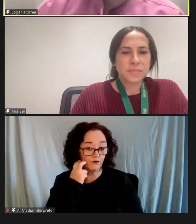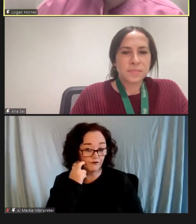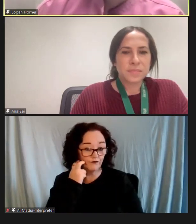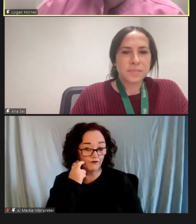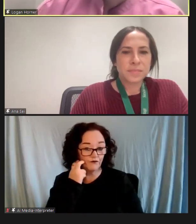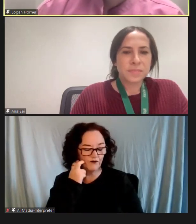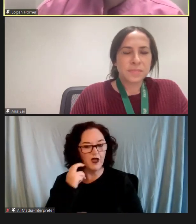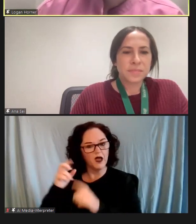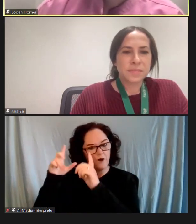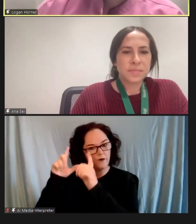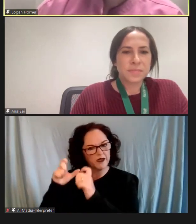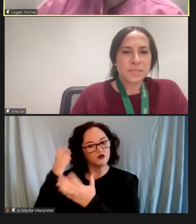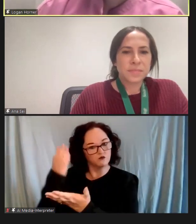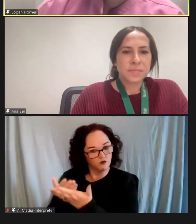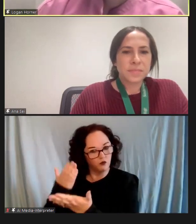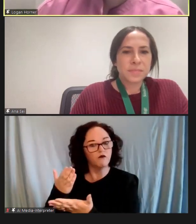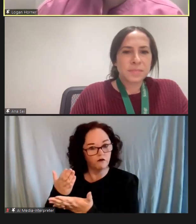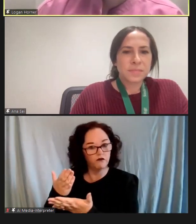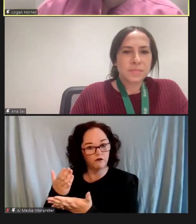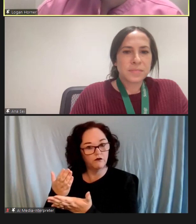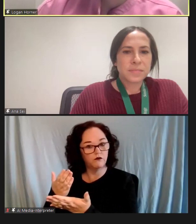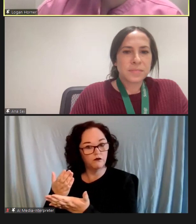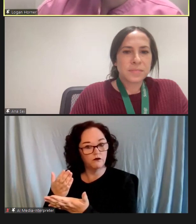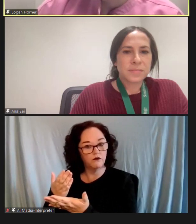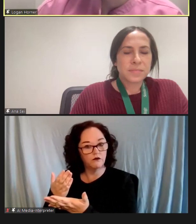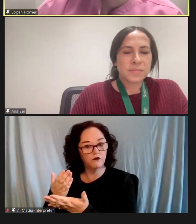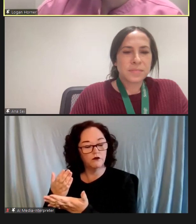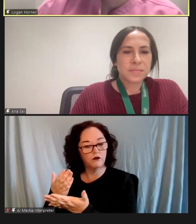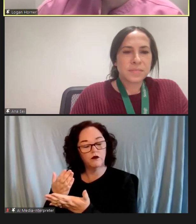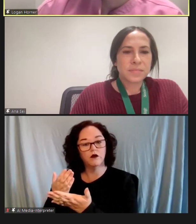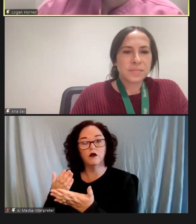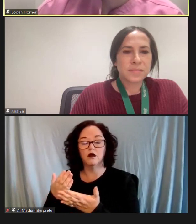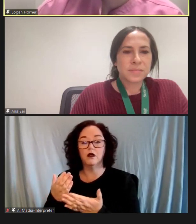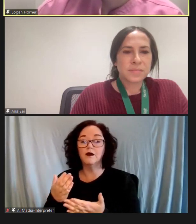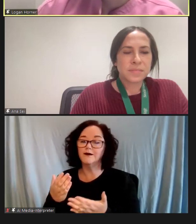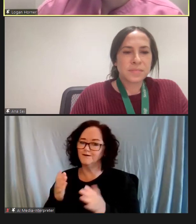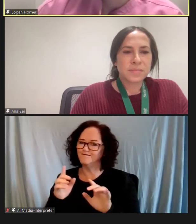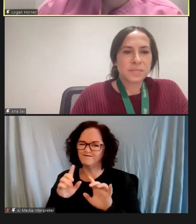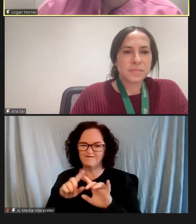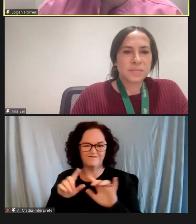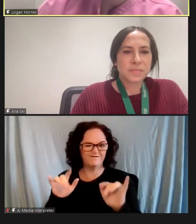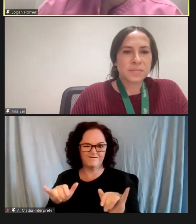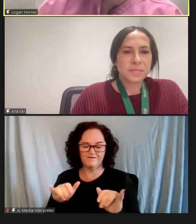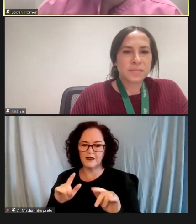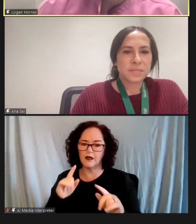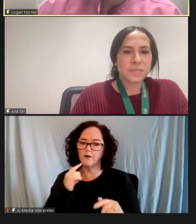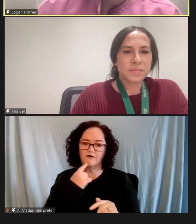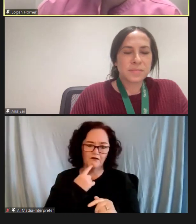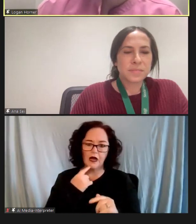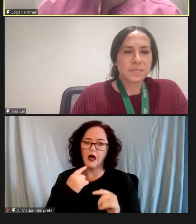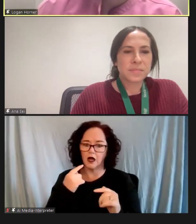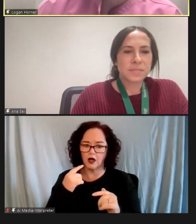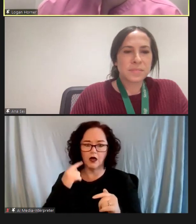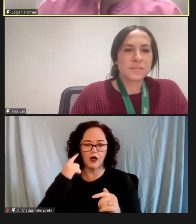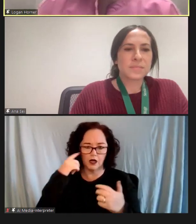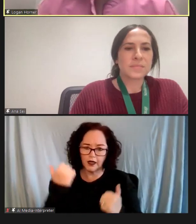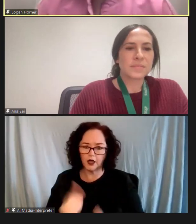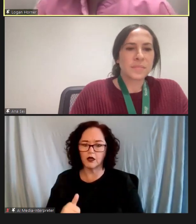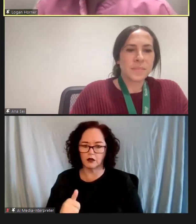imaging but we still have a profound hearing loss okay so that means our